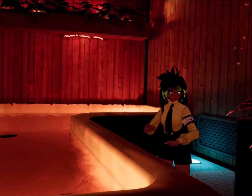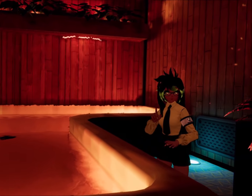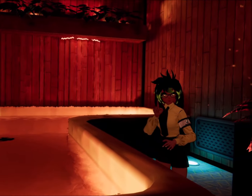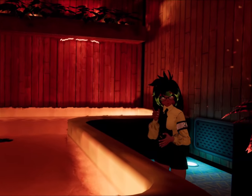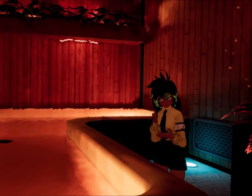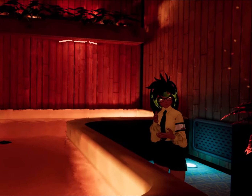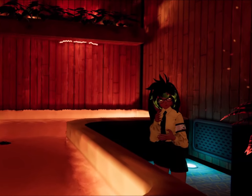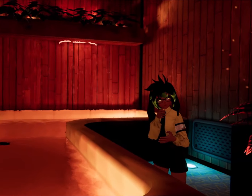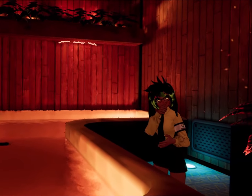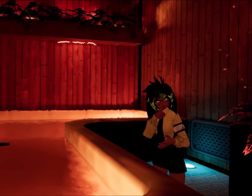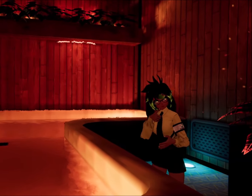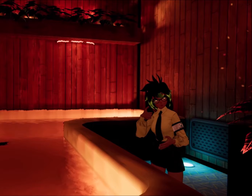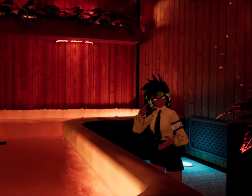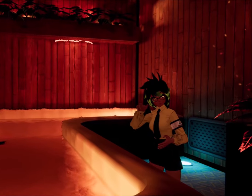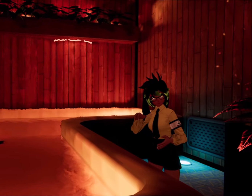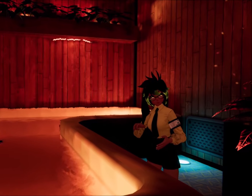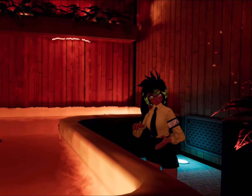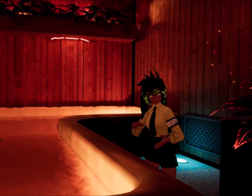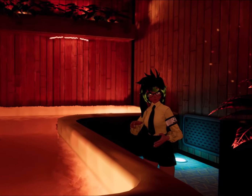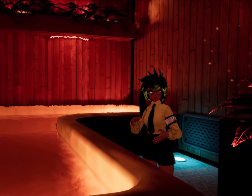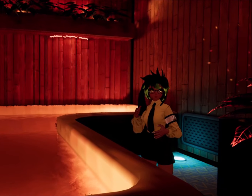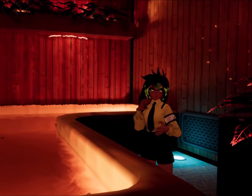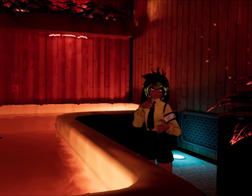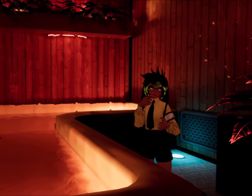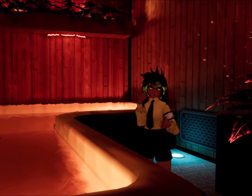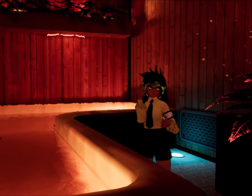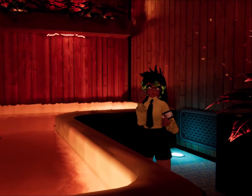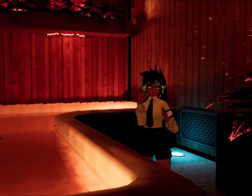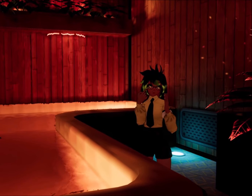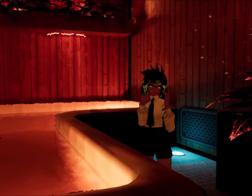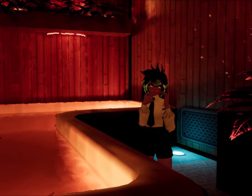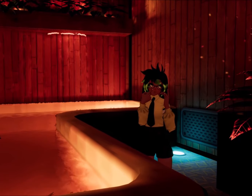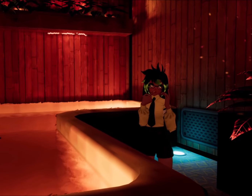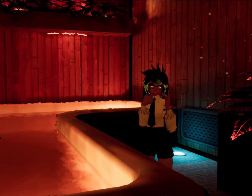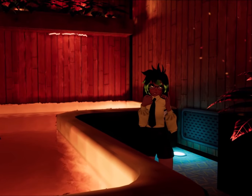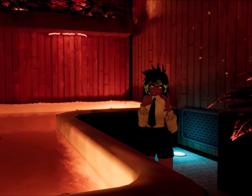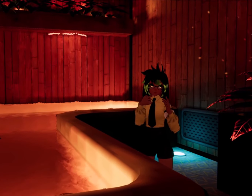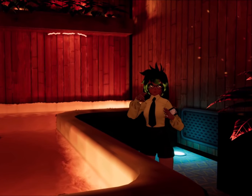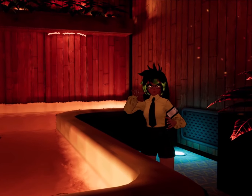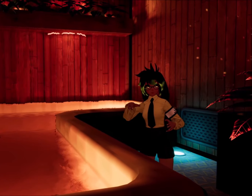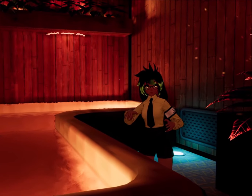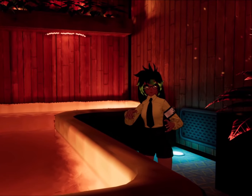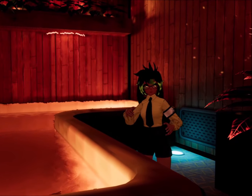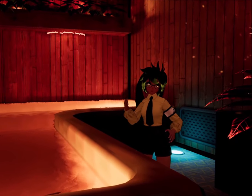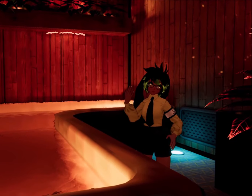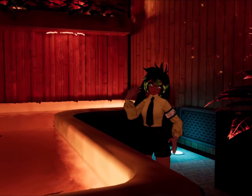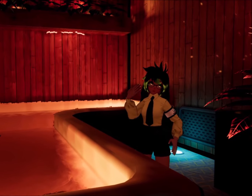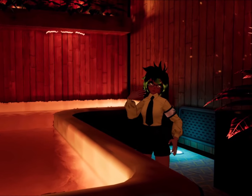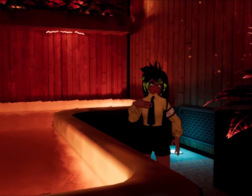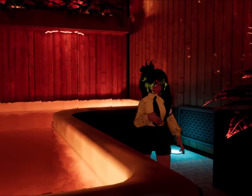It is a really nice place. There is another place, come on